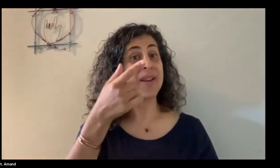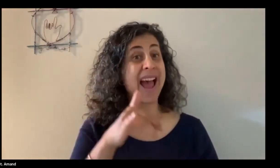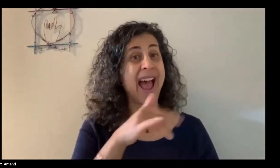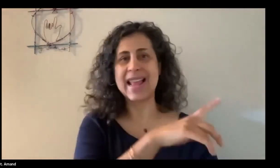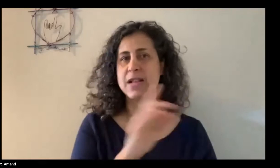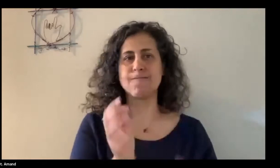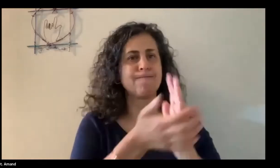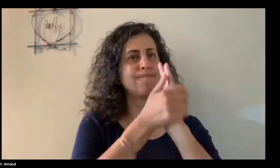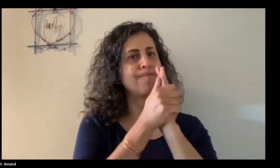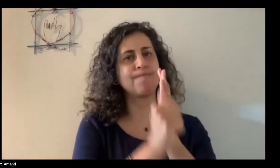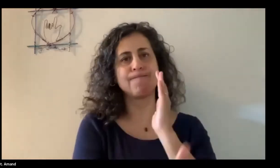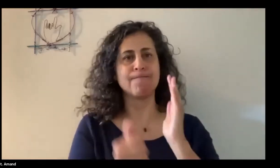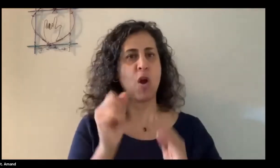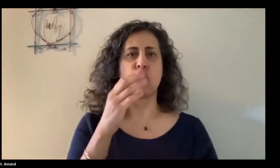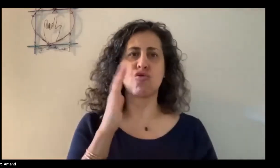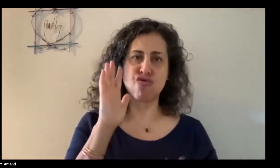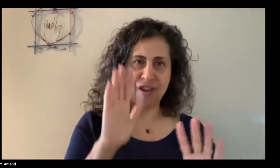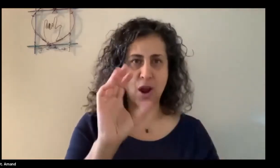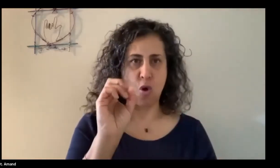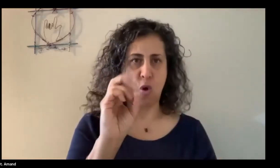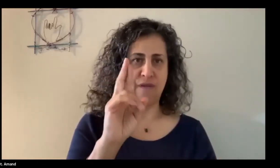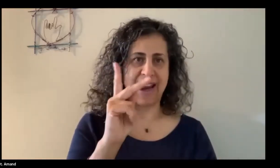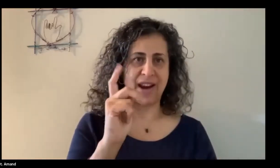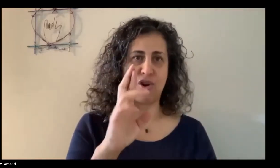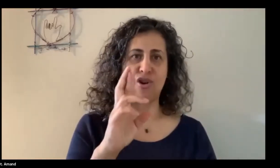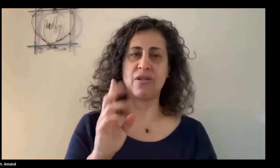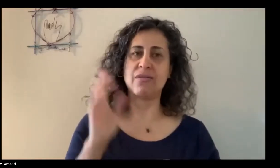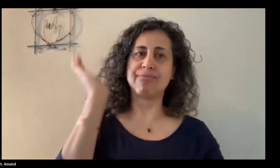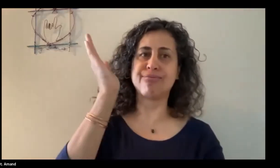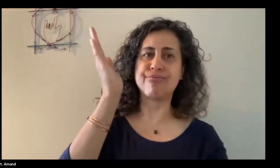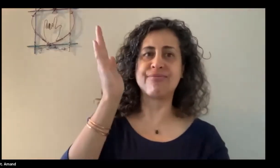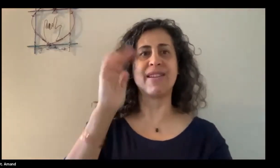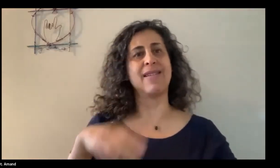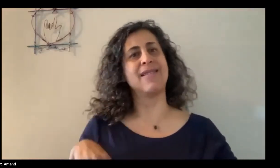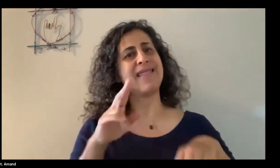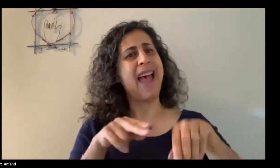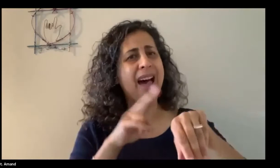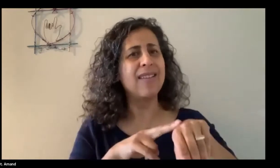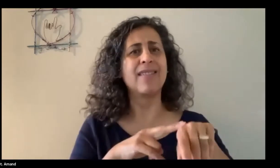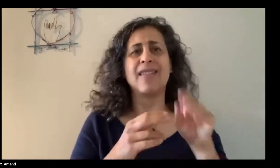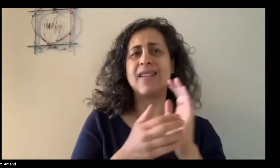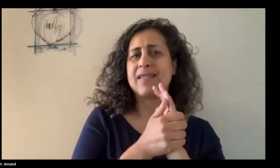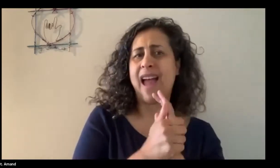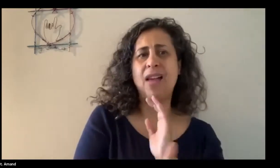and so it was a great place for us to hang out. Guy was an amazing orator.